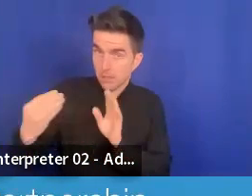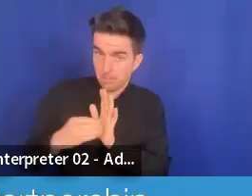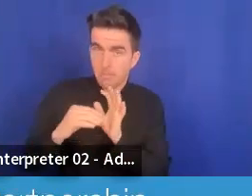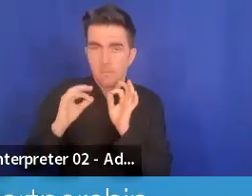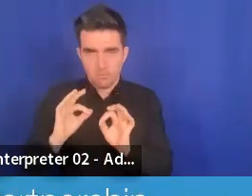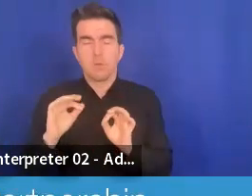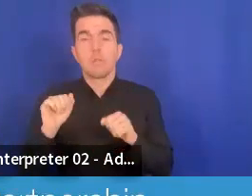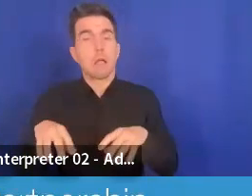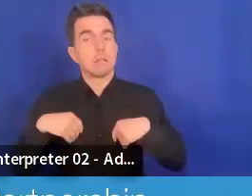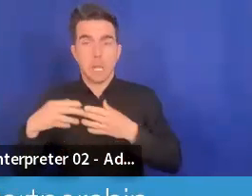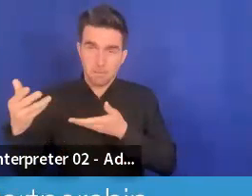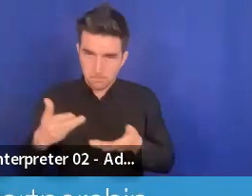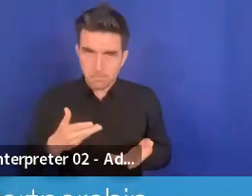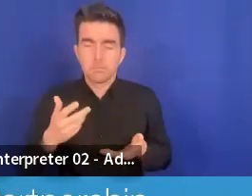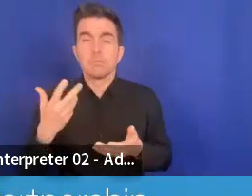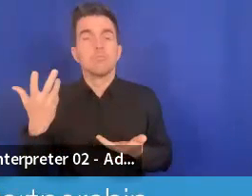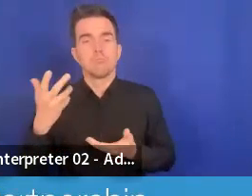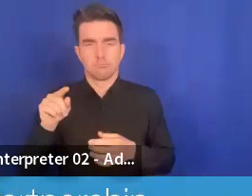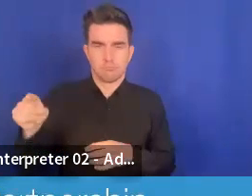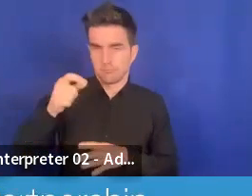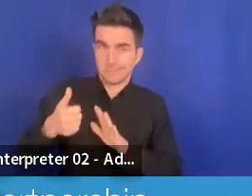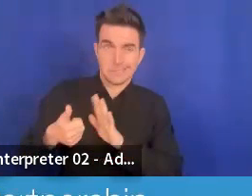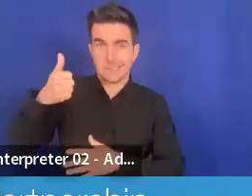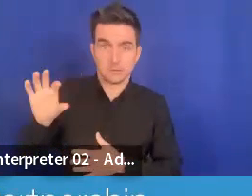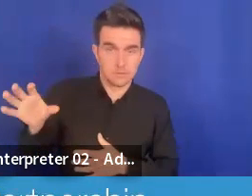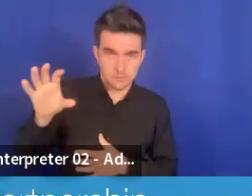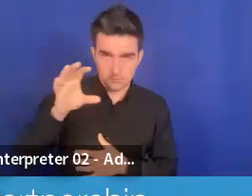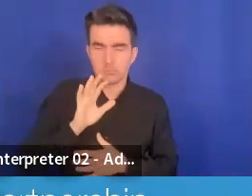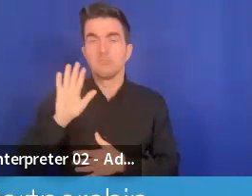would be present for the UN General Assembly.